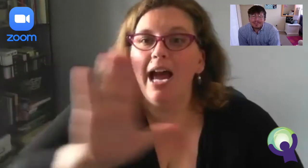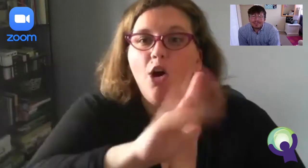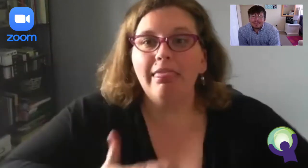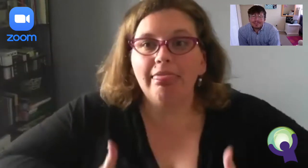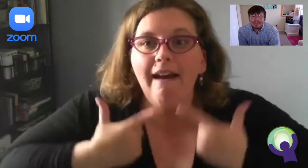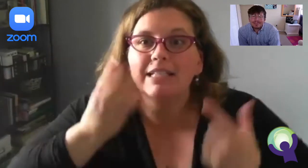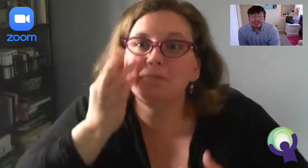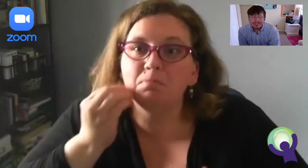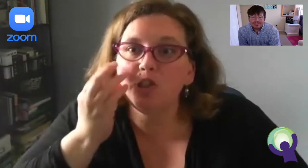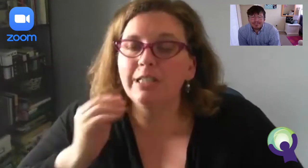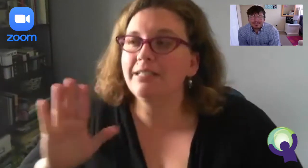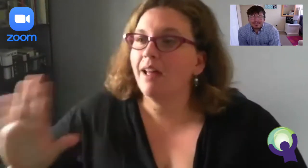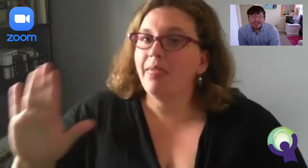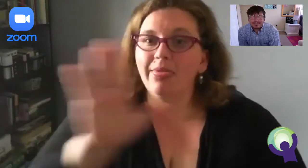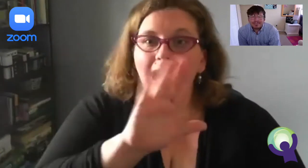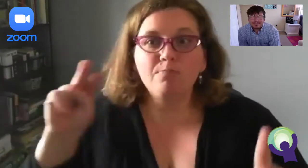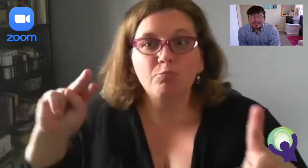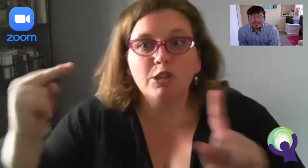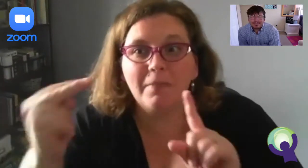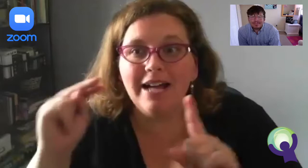I always want to know more about their life experience